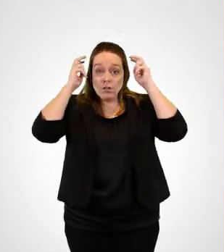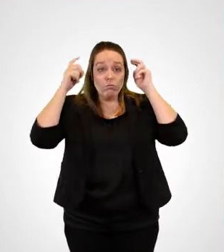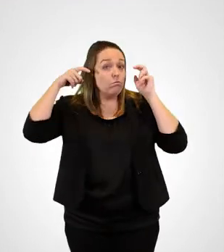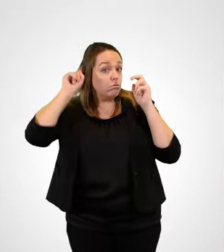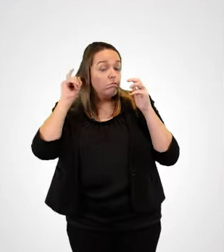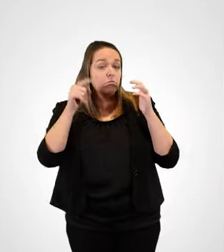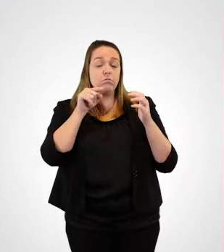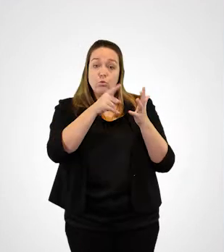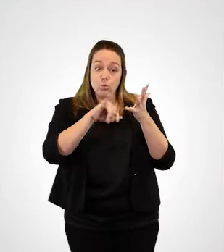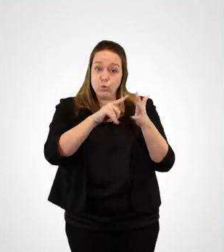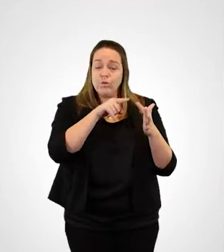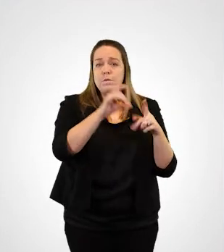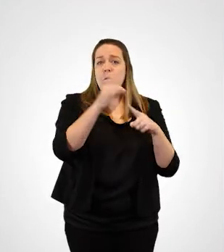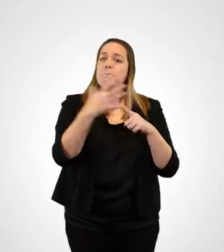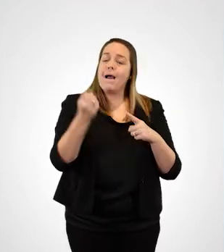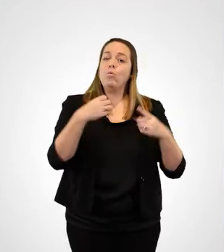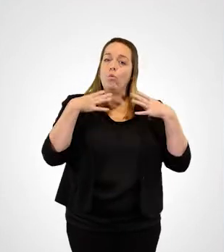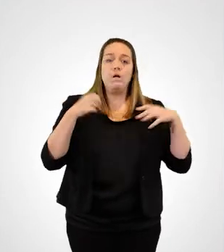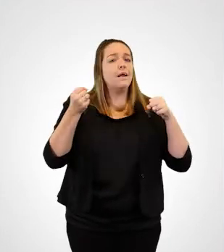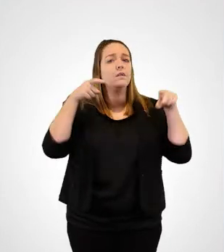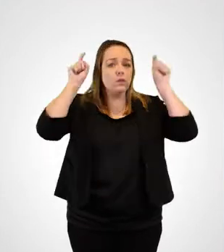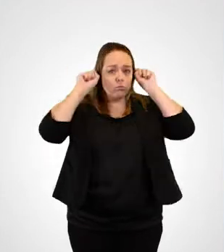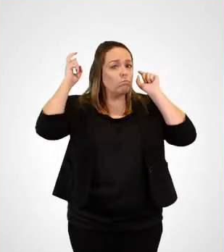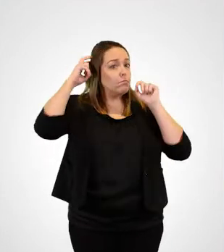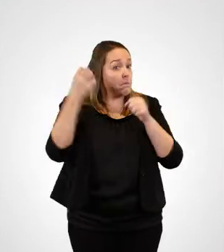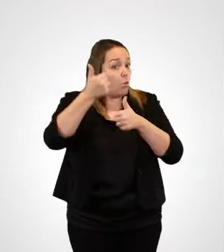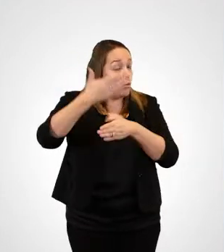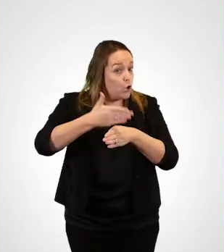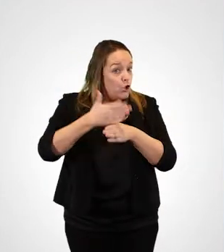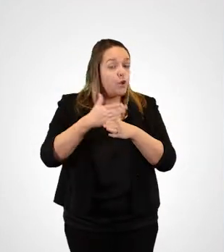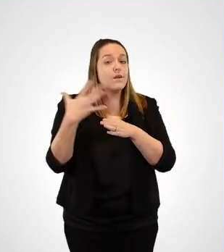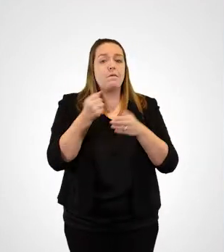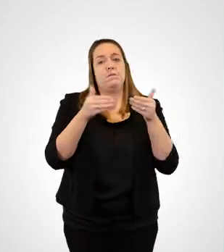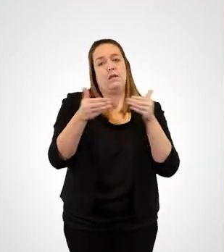they must be worn, they must be working, and they need to be properly managed -